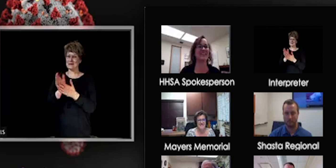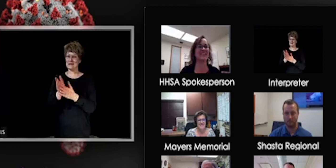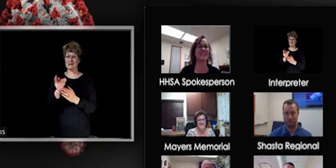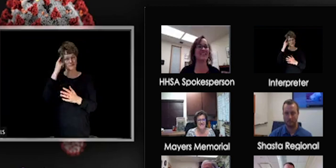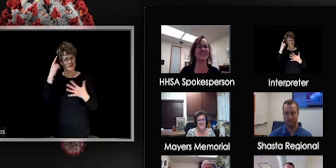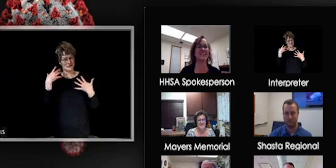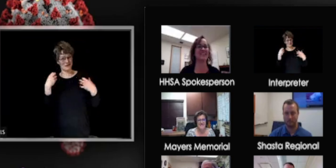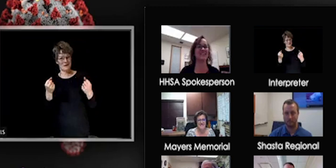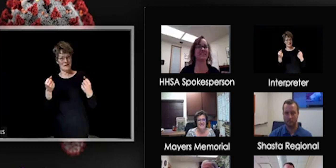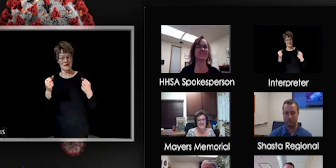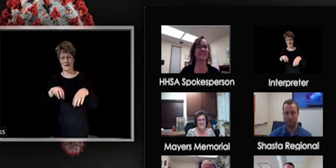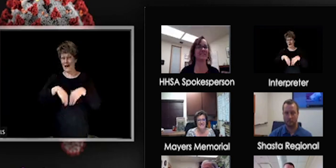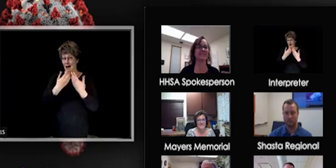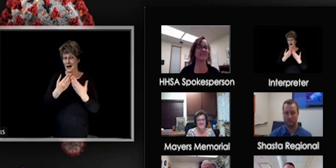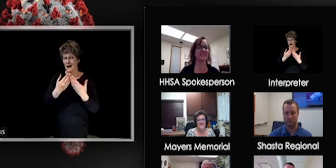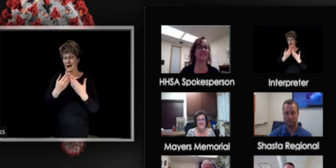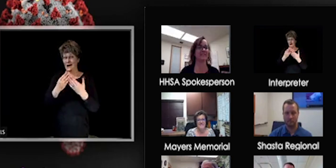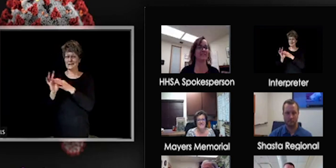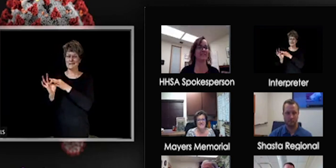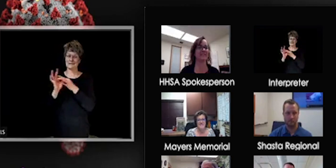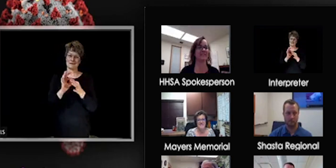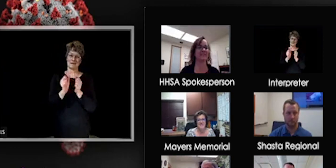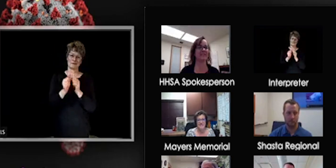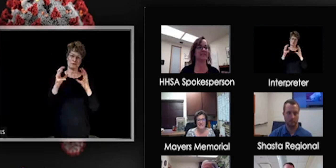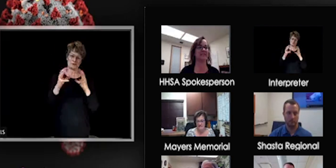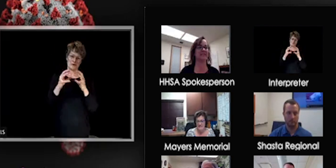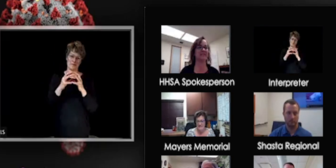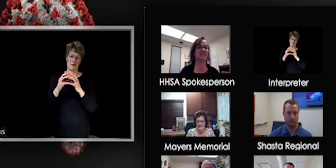question? I did, yes. I just wanted to follow up about